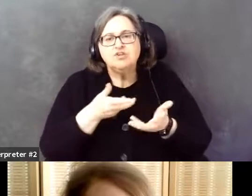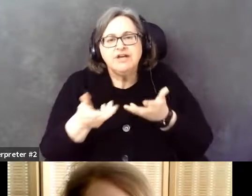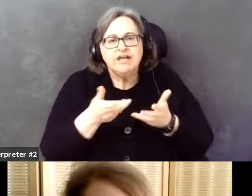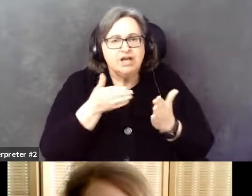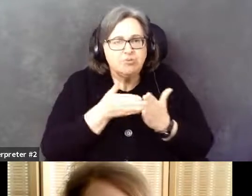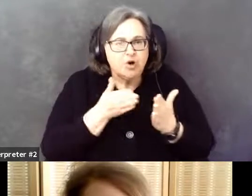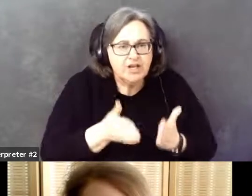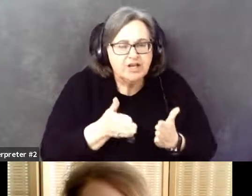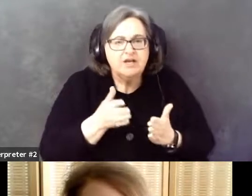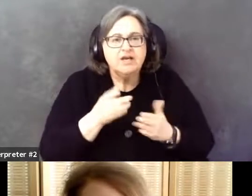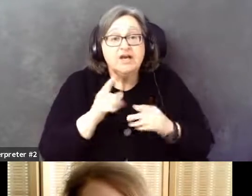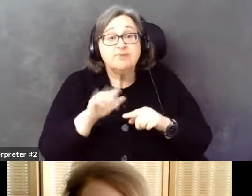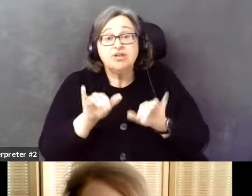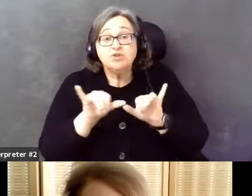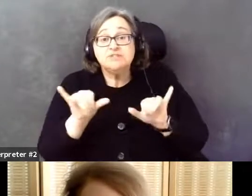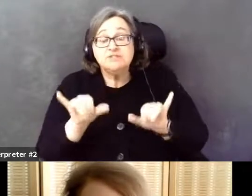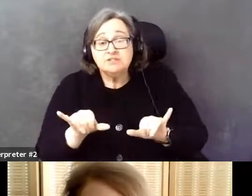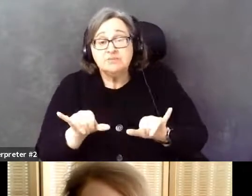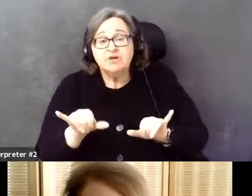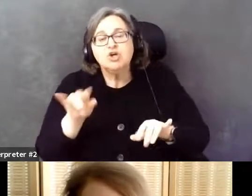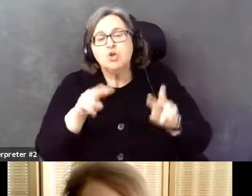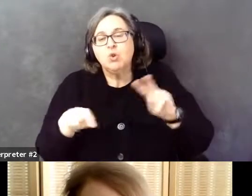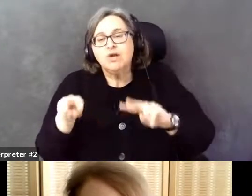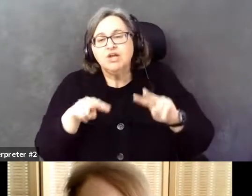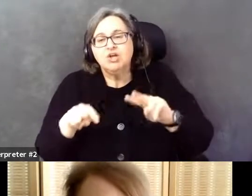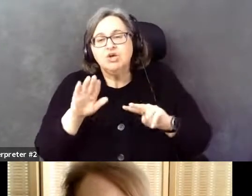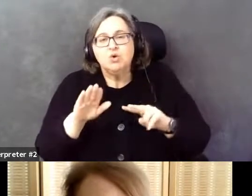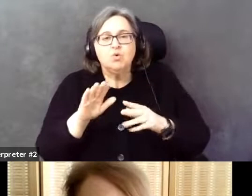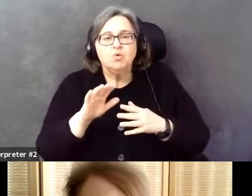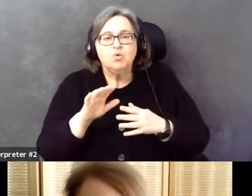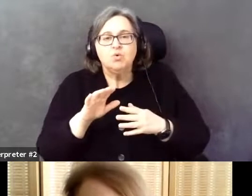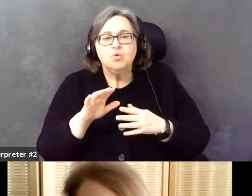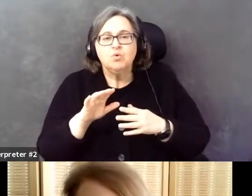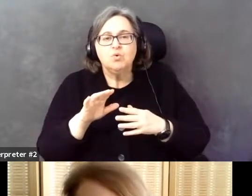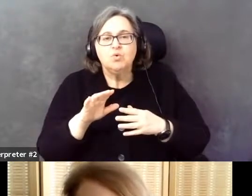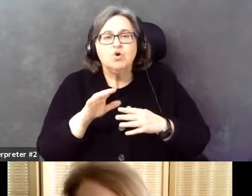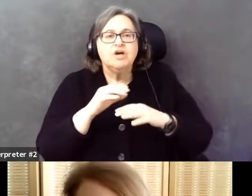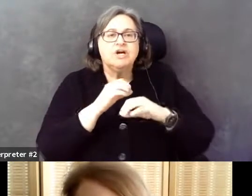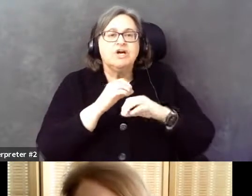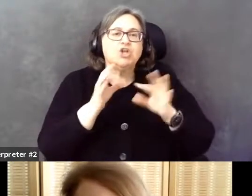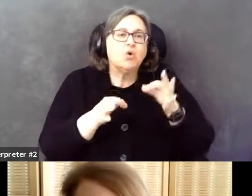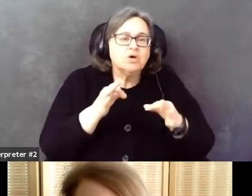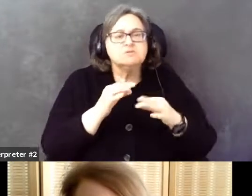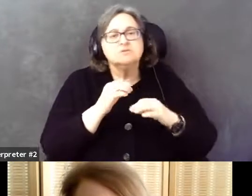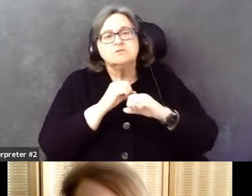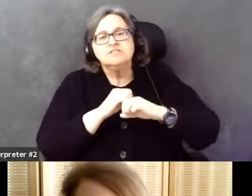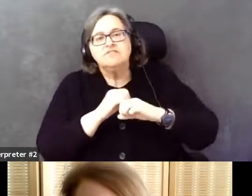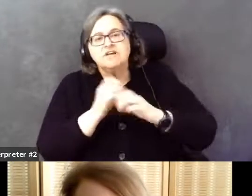and depending on your system. Looking at your court and defense attorney and police as being